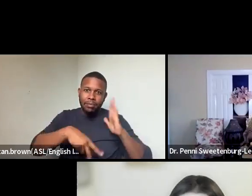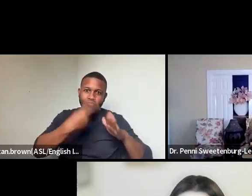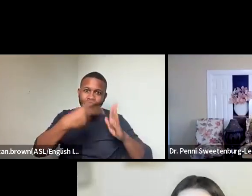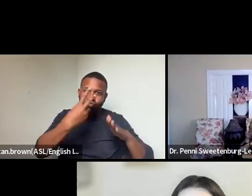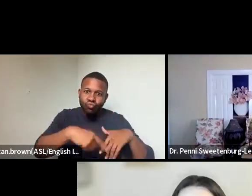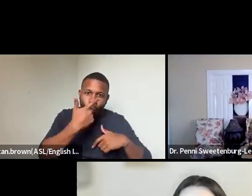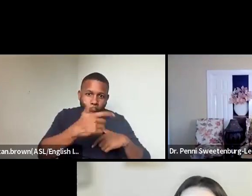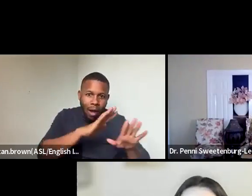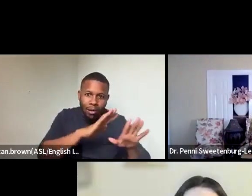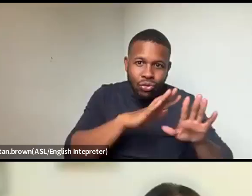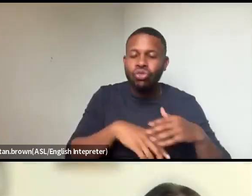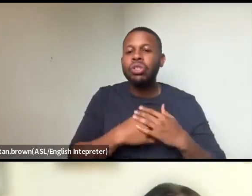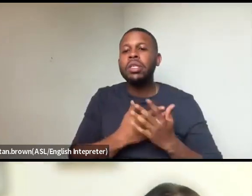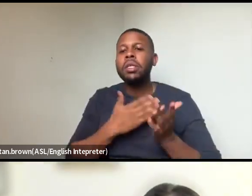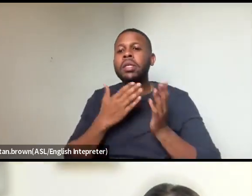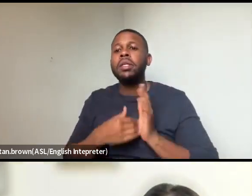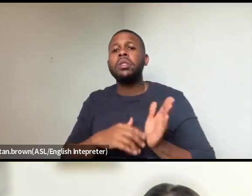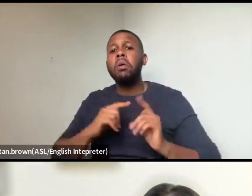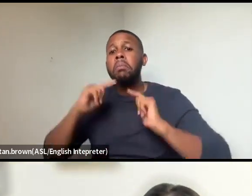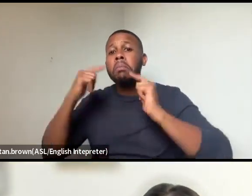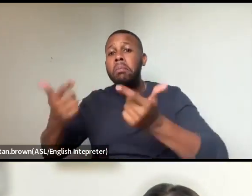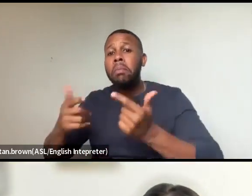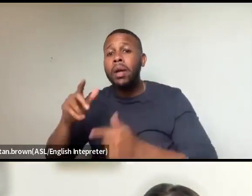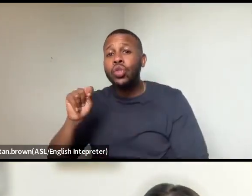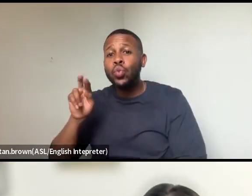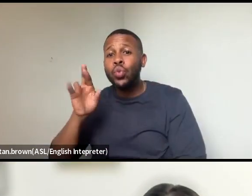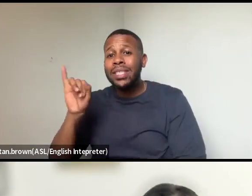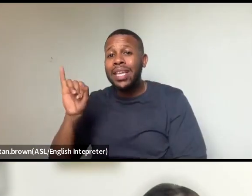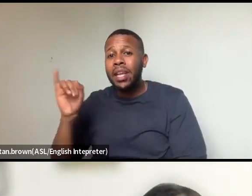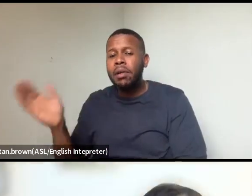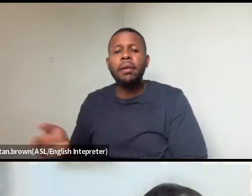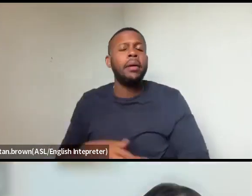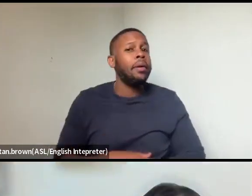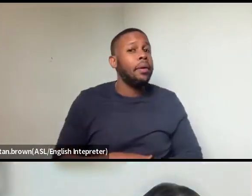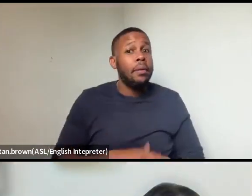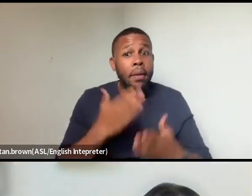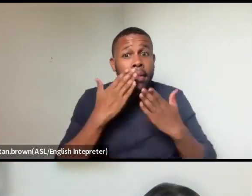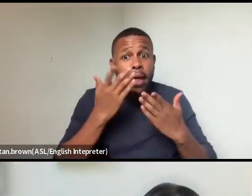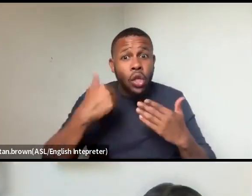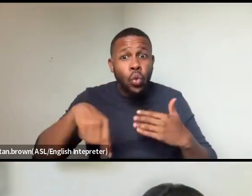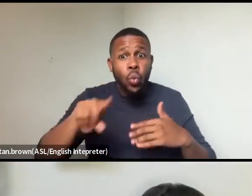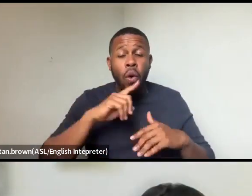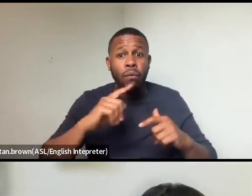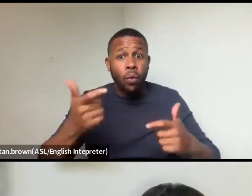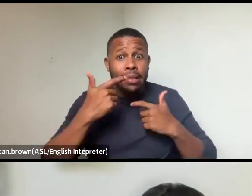the Virginia Board for People With Disabilities website. Because we are on Facebook Live